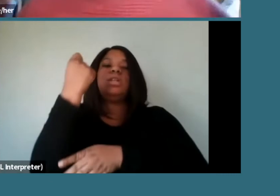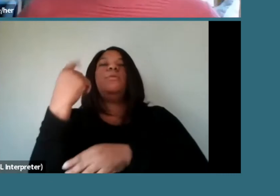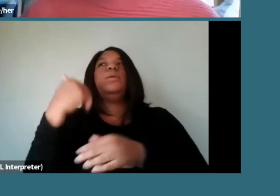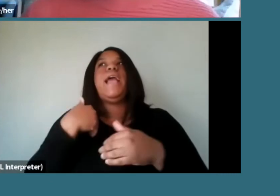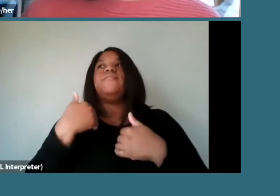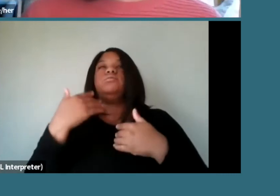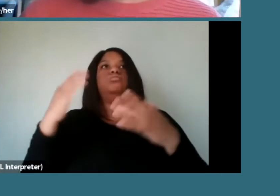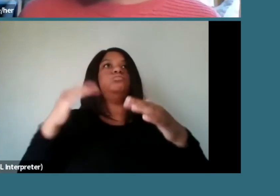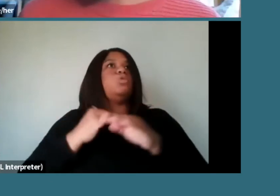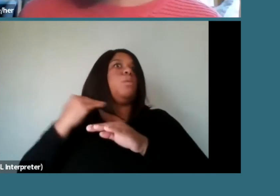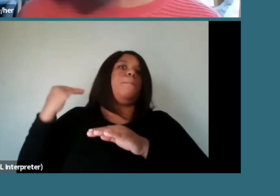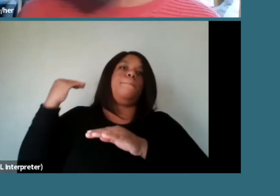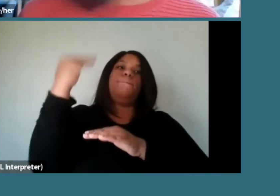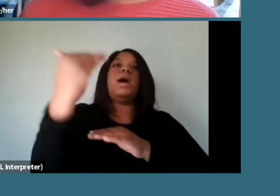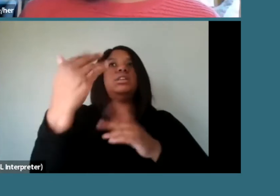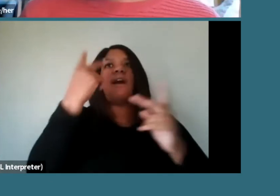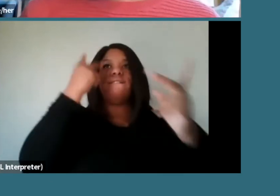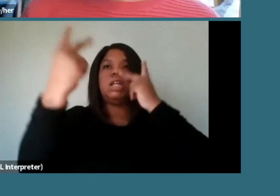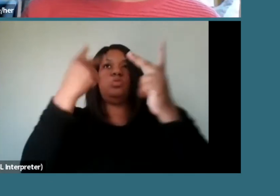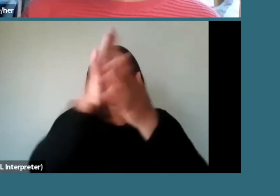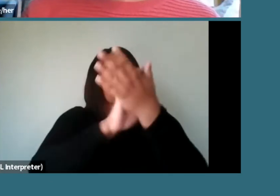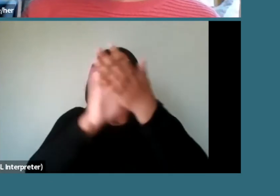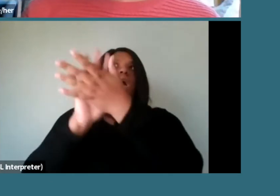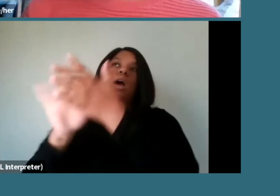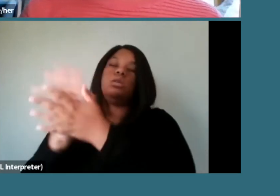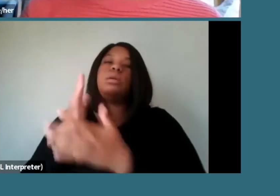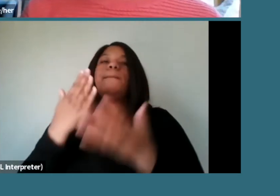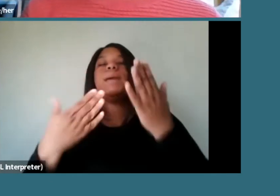visual clutter on maybe a PowerPoint or website.